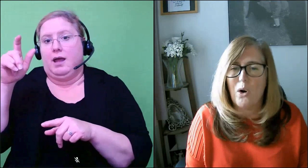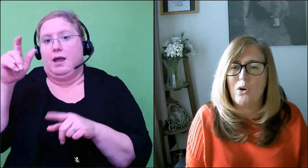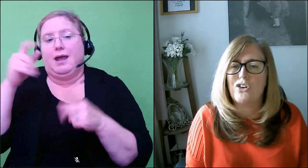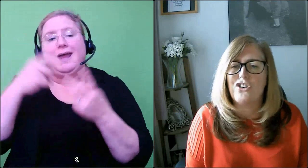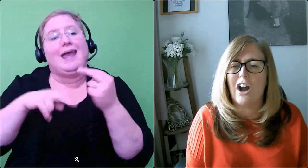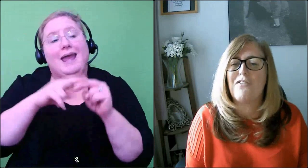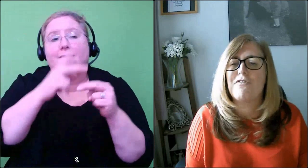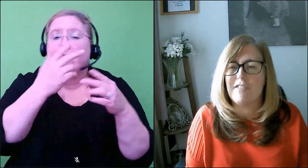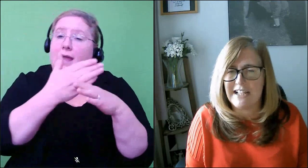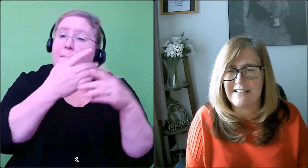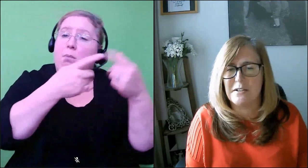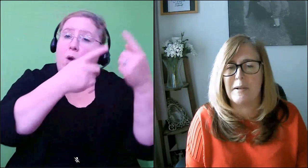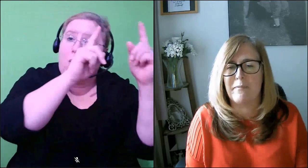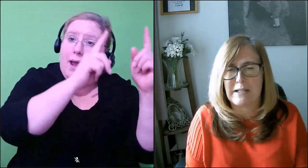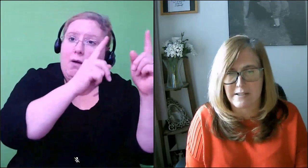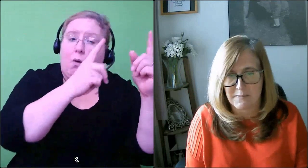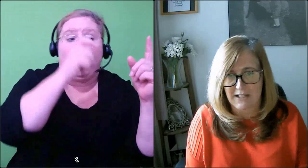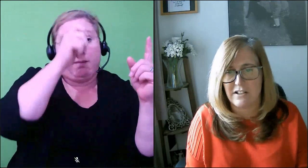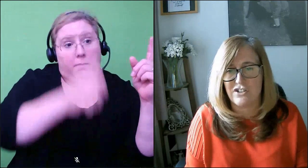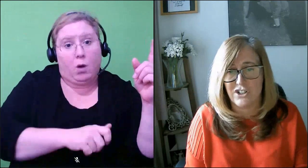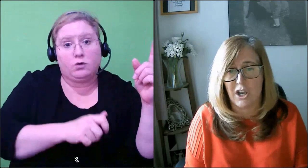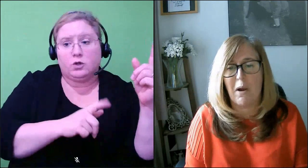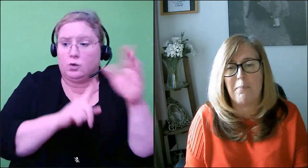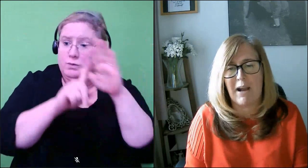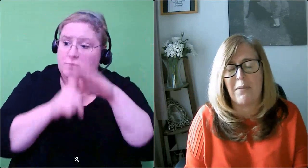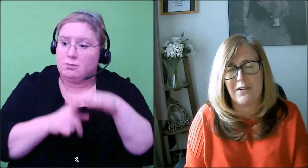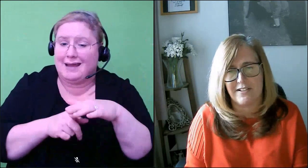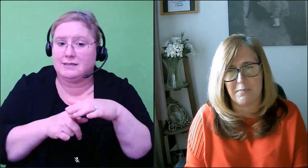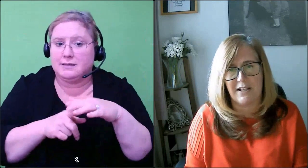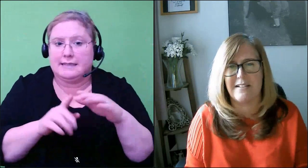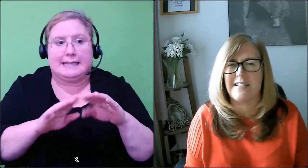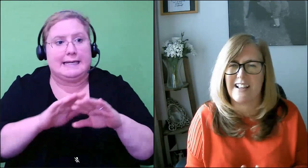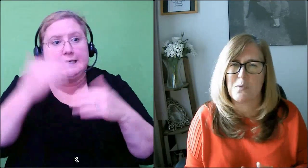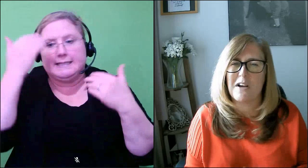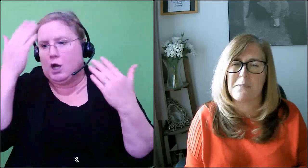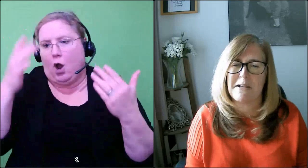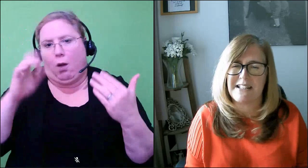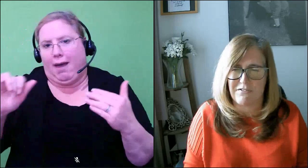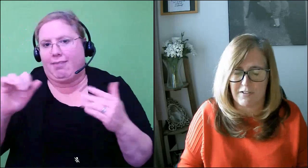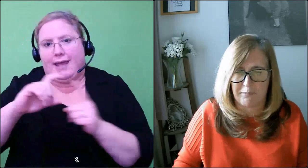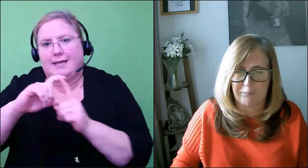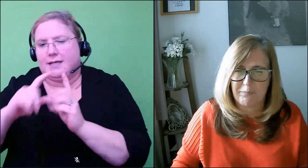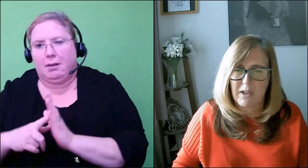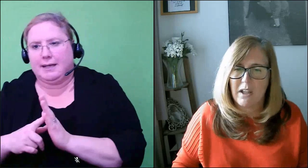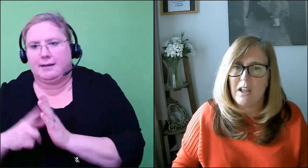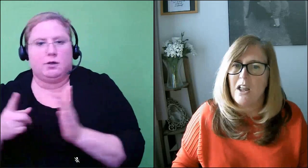or could not have reasonably have expected to know about the disability, so that's why it's a bit different.